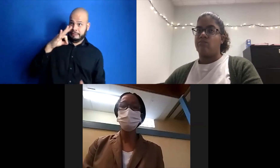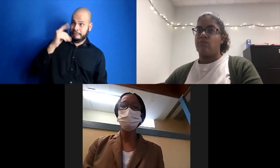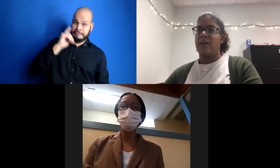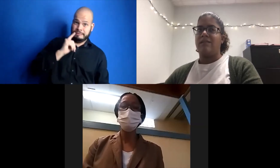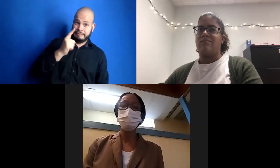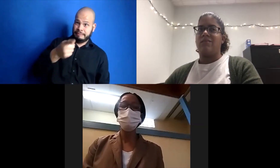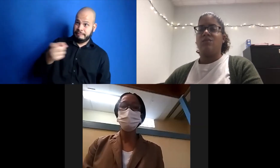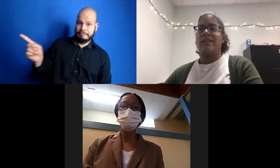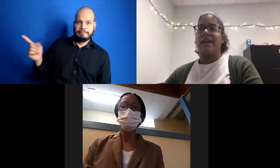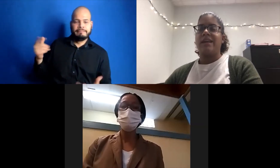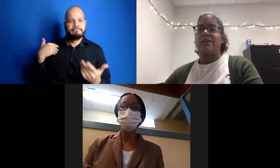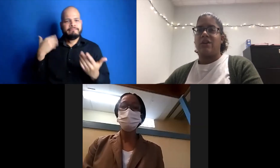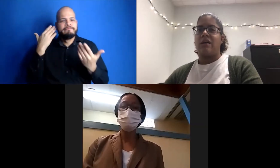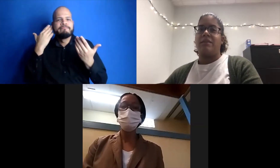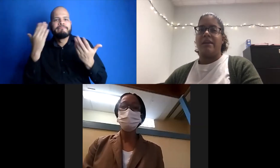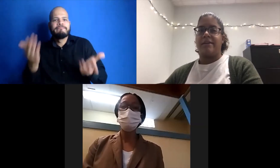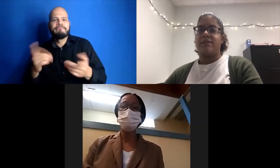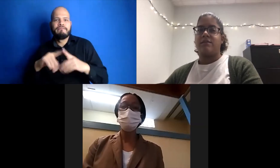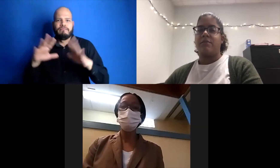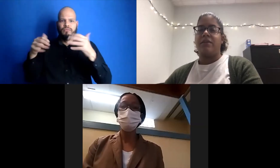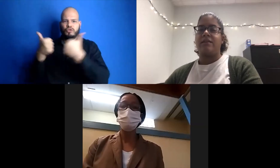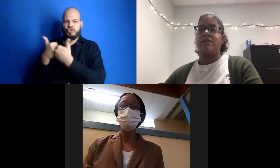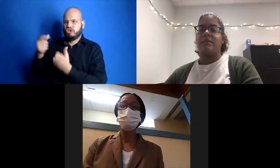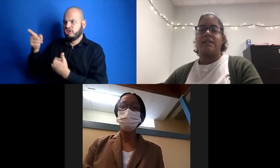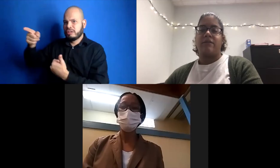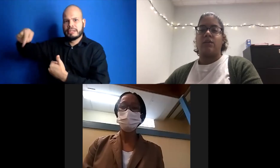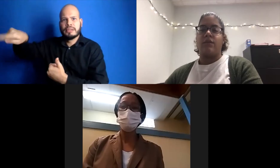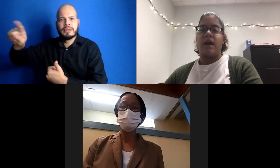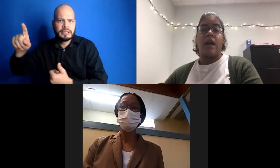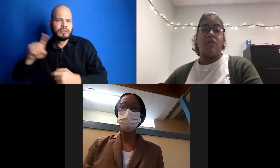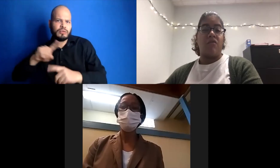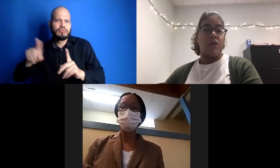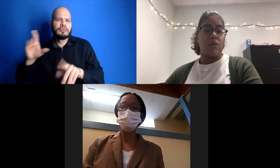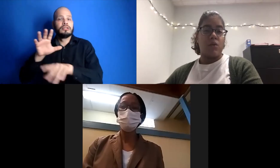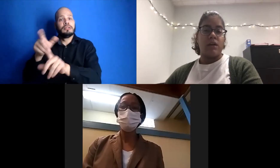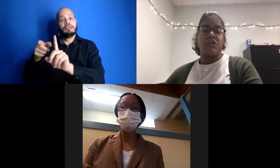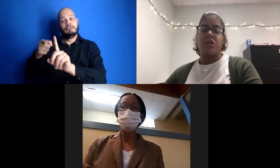and getting a job yes I mean that's been difficult for everyone in general